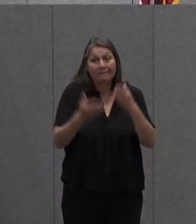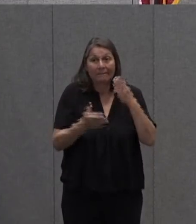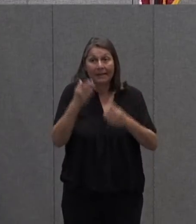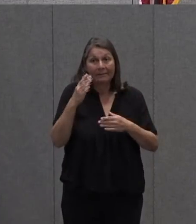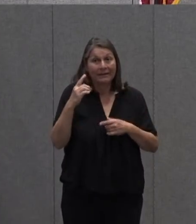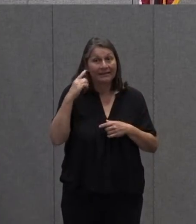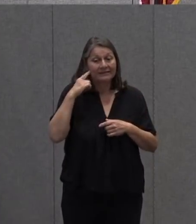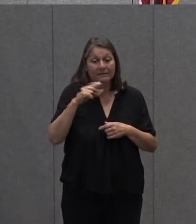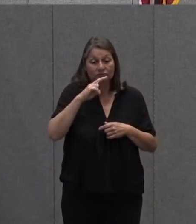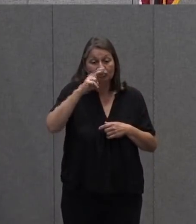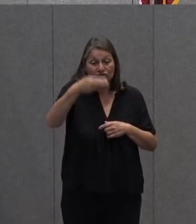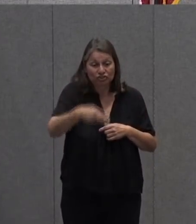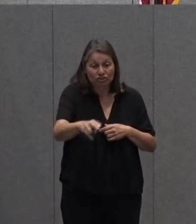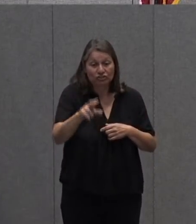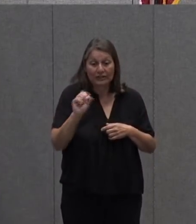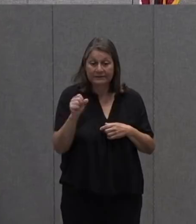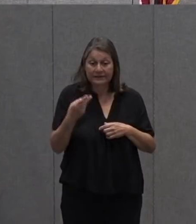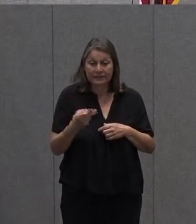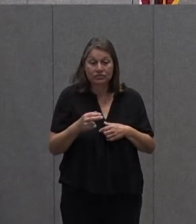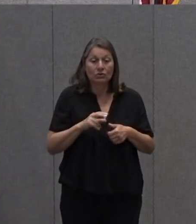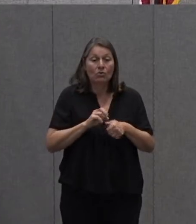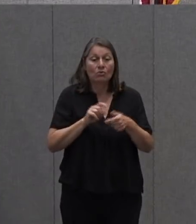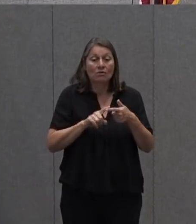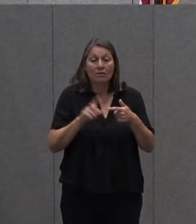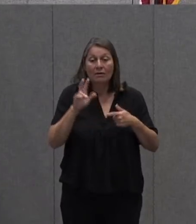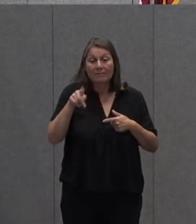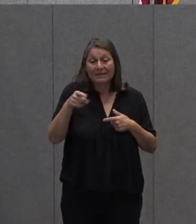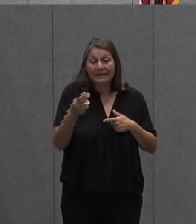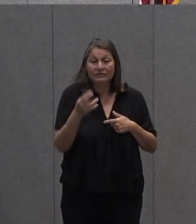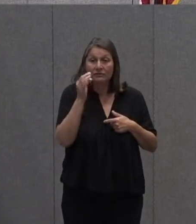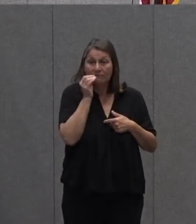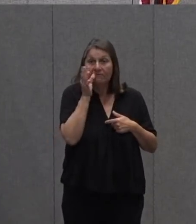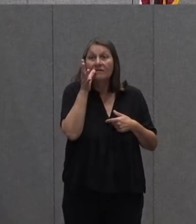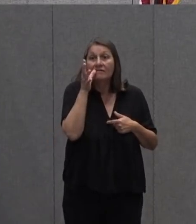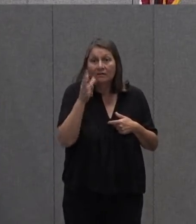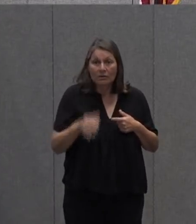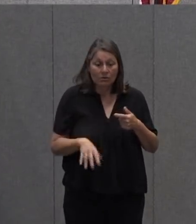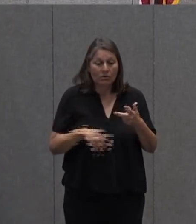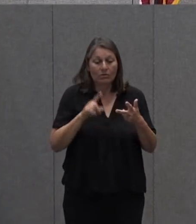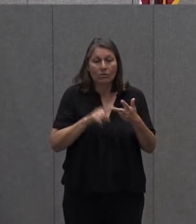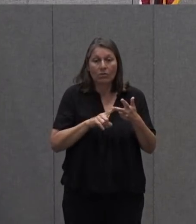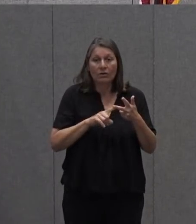Or ff, PH, WH. Now, I have a question.